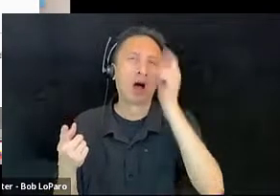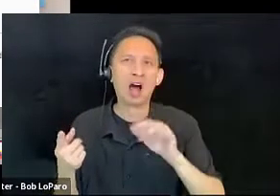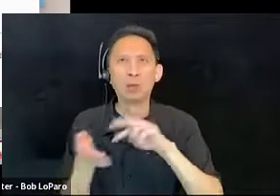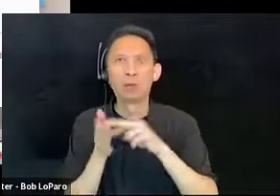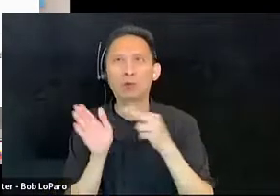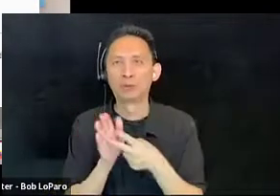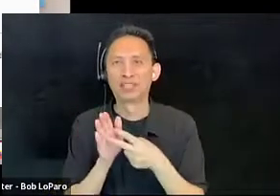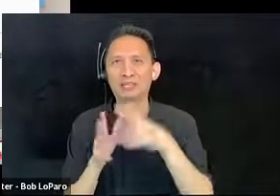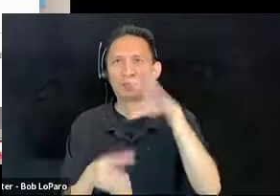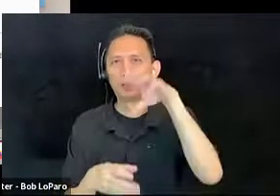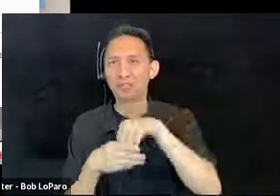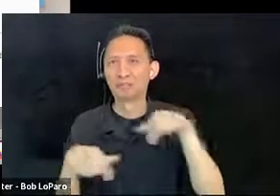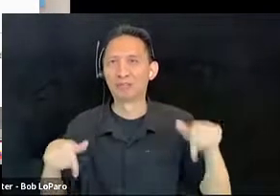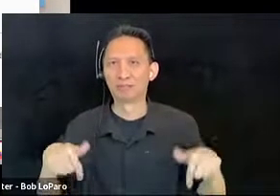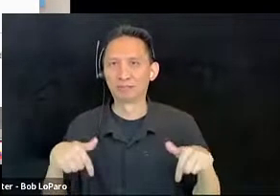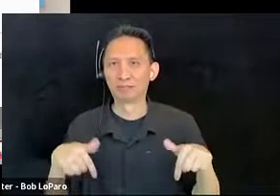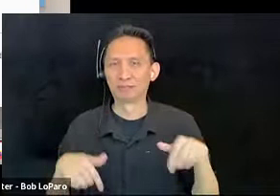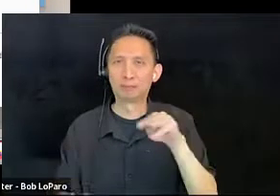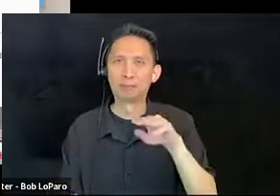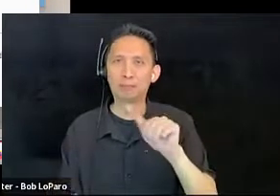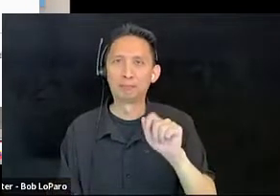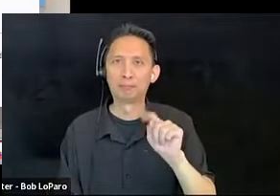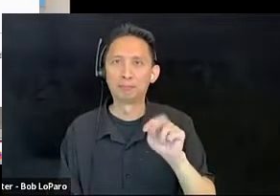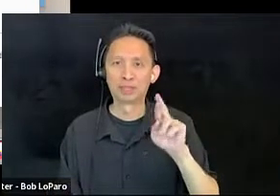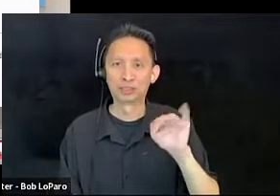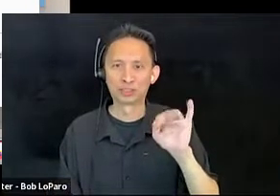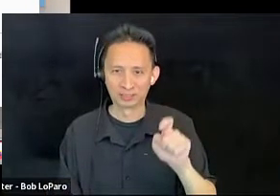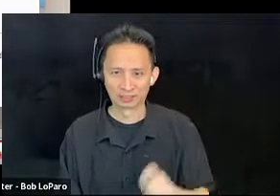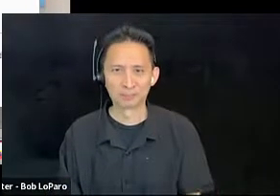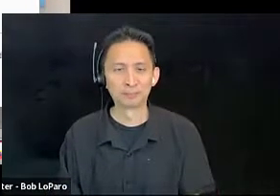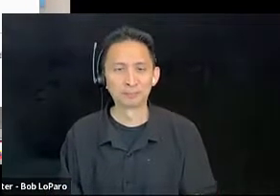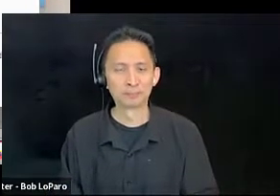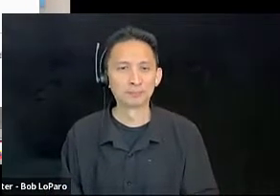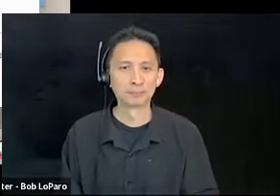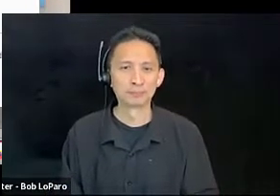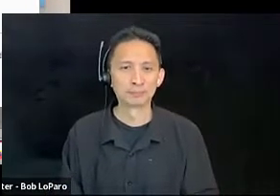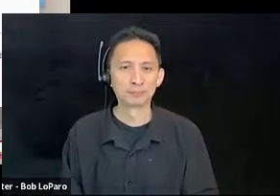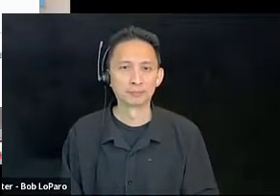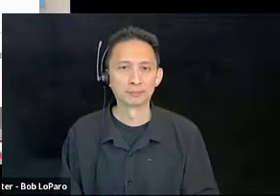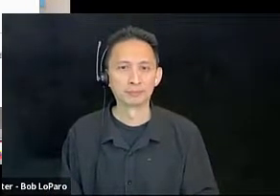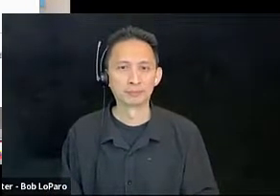And let's see. Okay. So, got a little bit of background considerations about CVI,